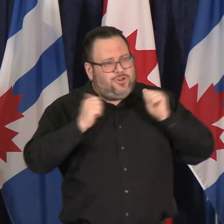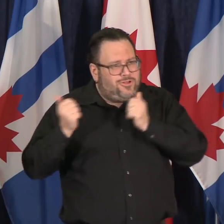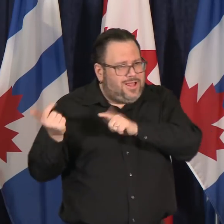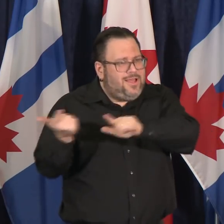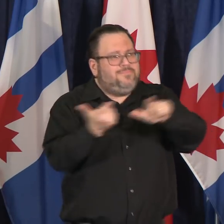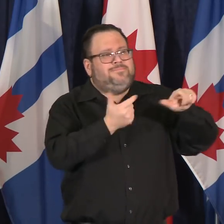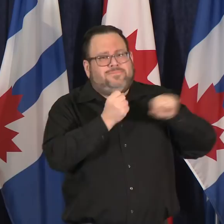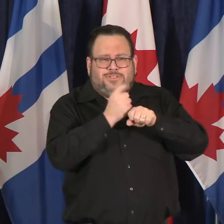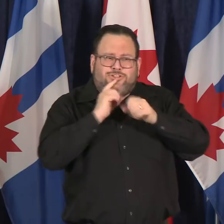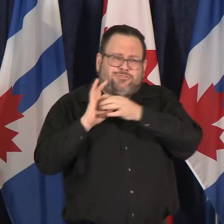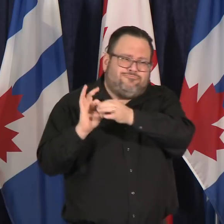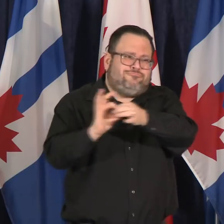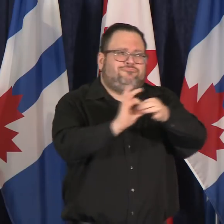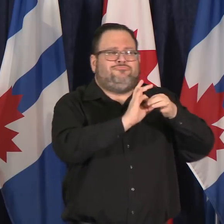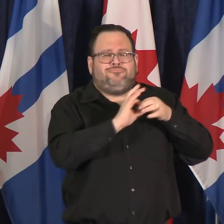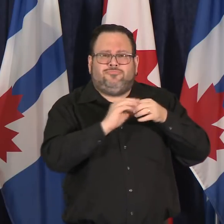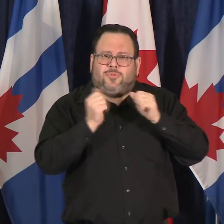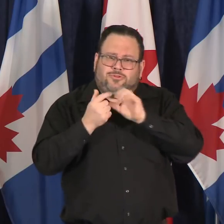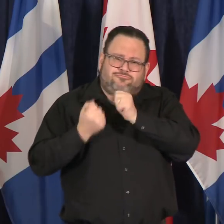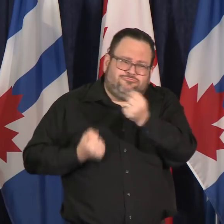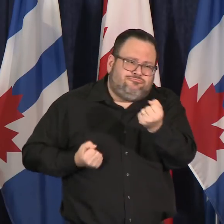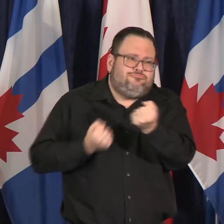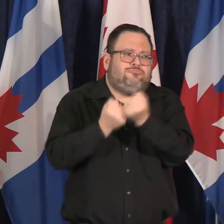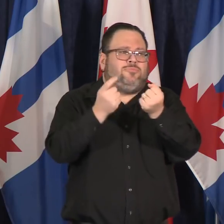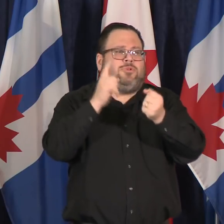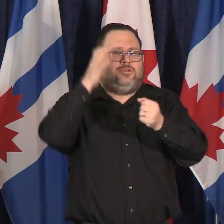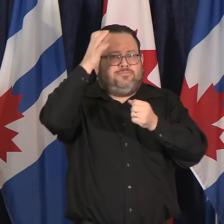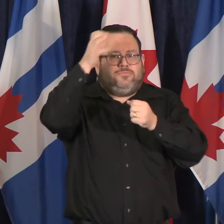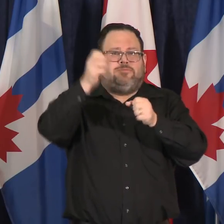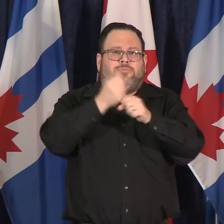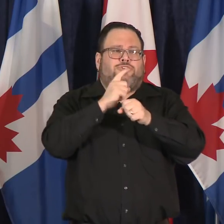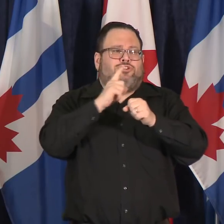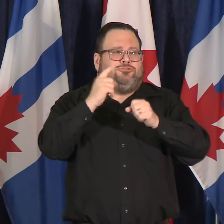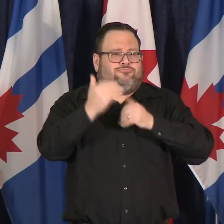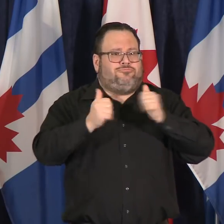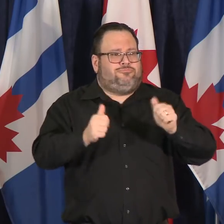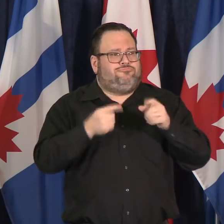behind social distancing we've seen the impact that it has had the positive